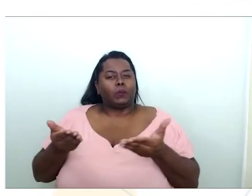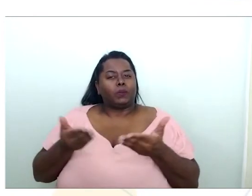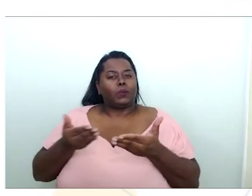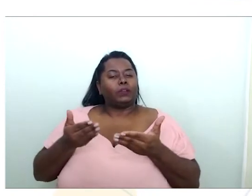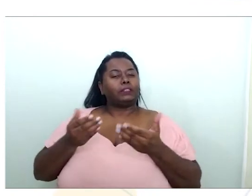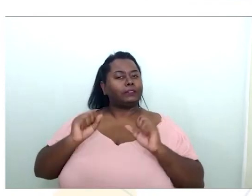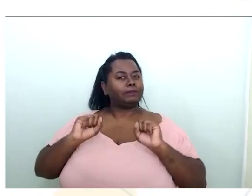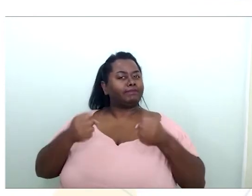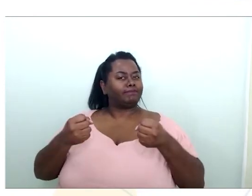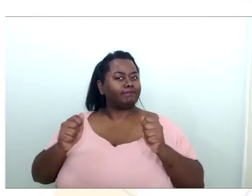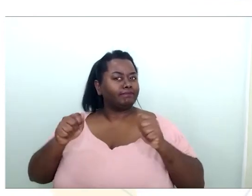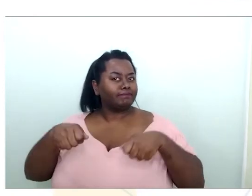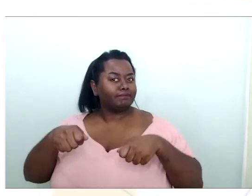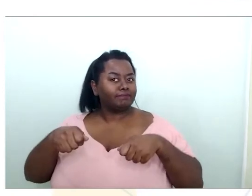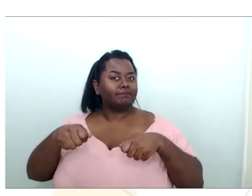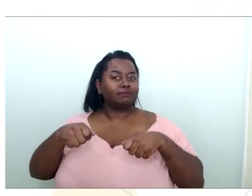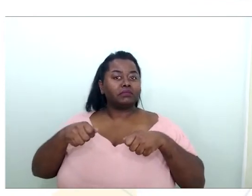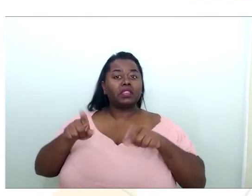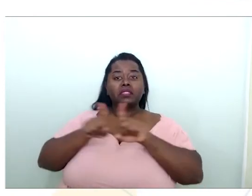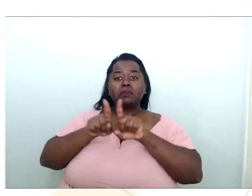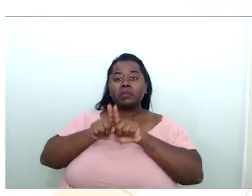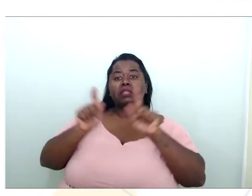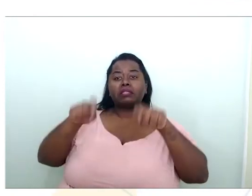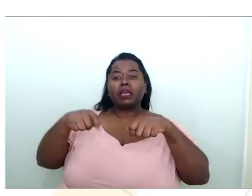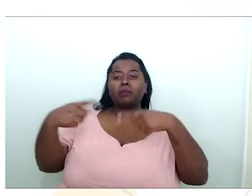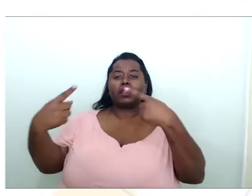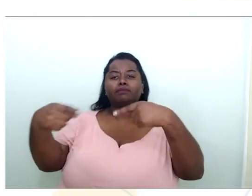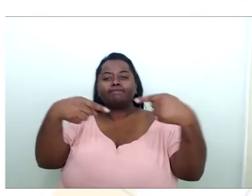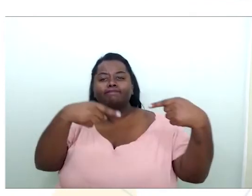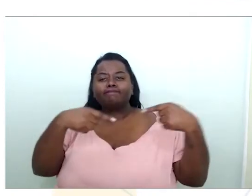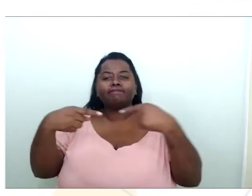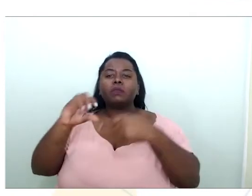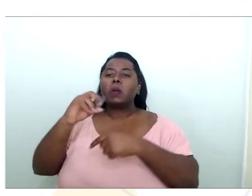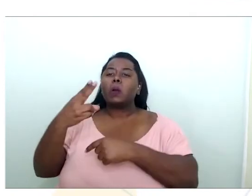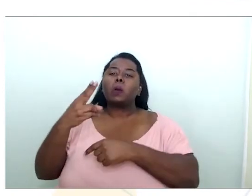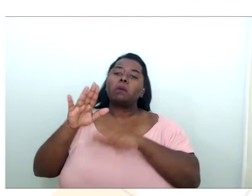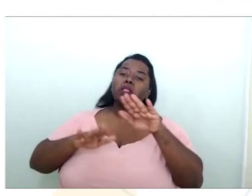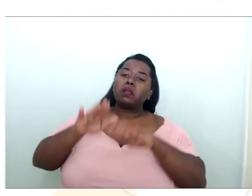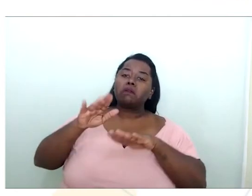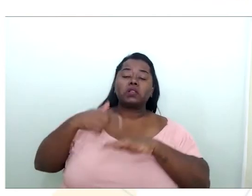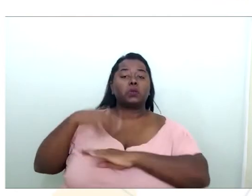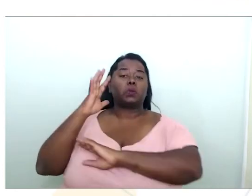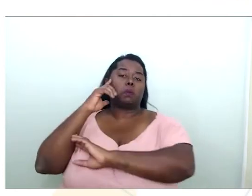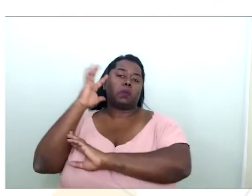argue or maybe you know I'm thinking of a situation for example you have a MOOC